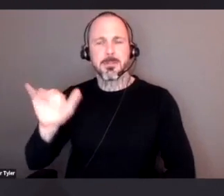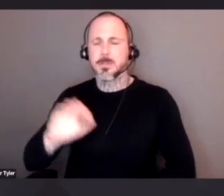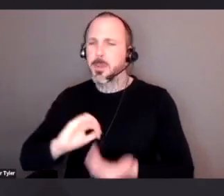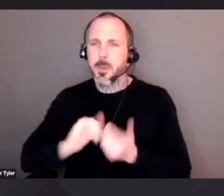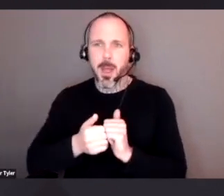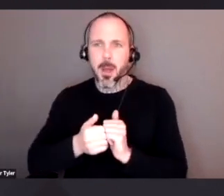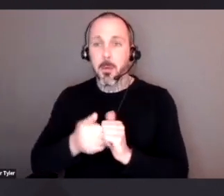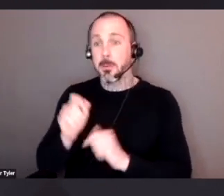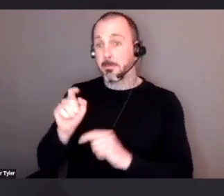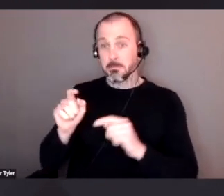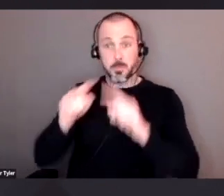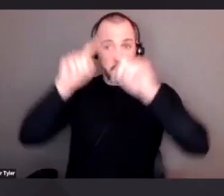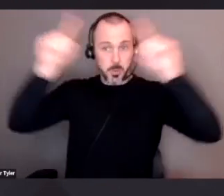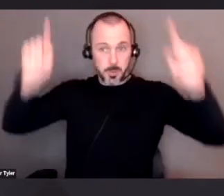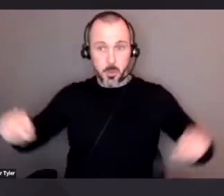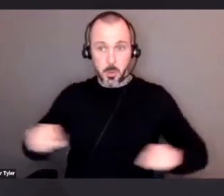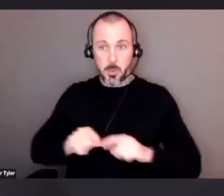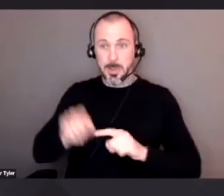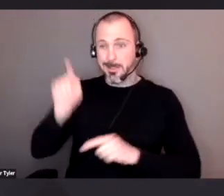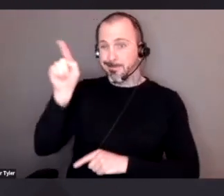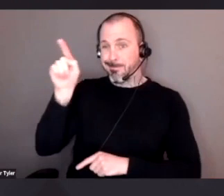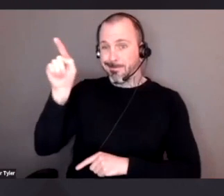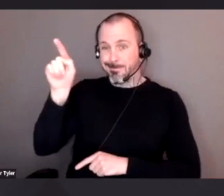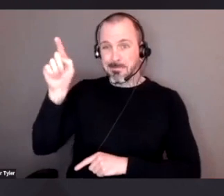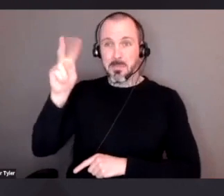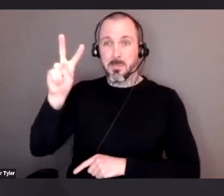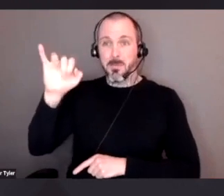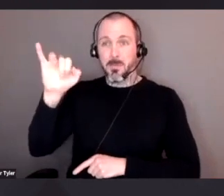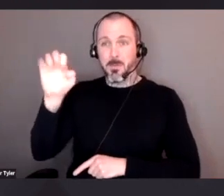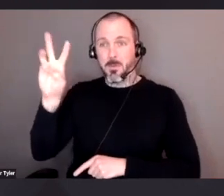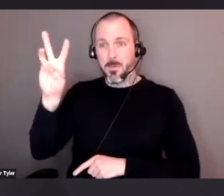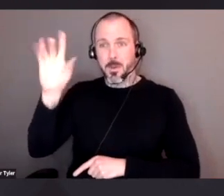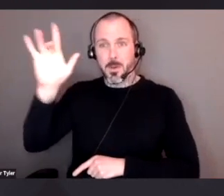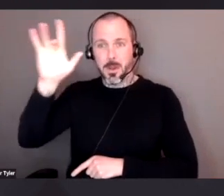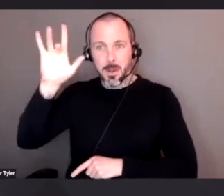If you run into any technical difficulties for today, please reach out to our technical support,